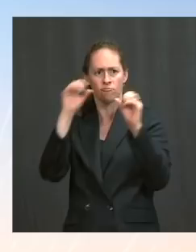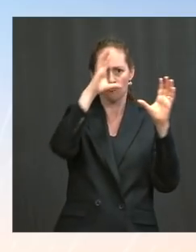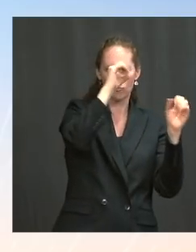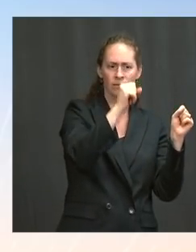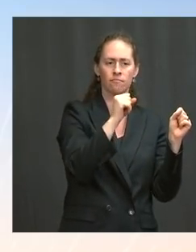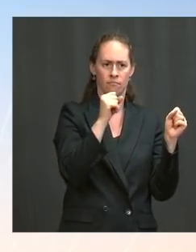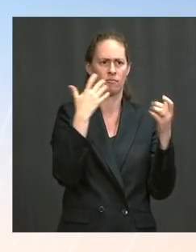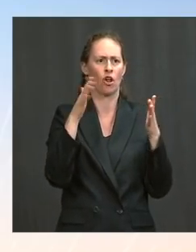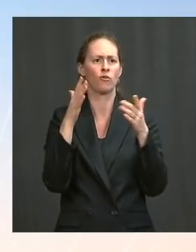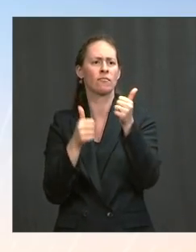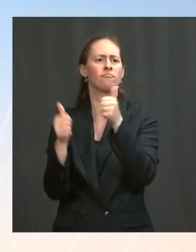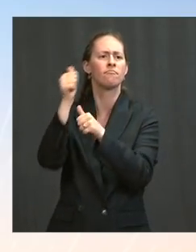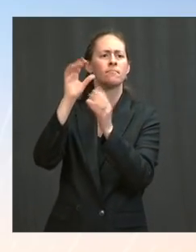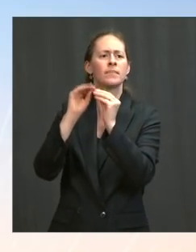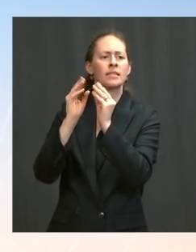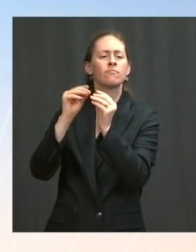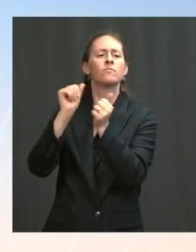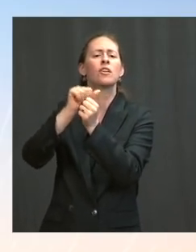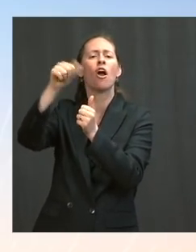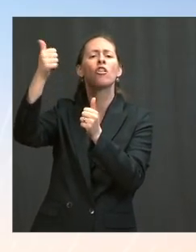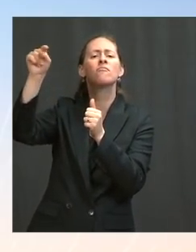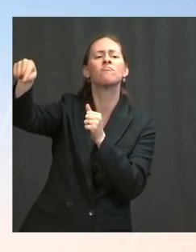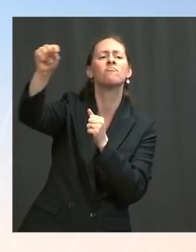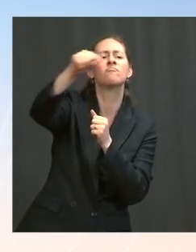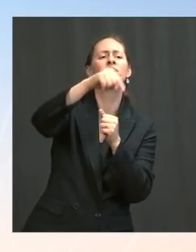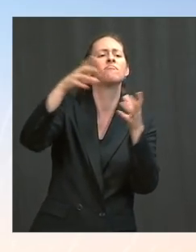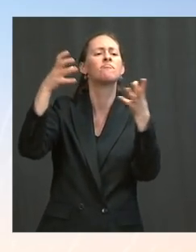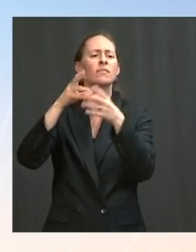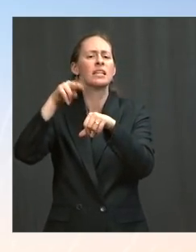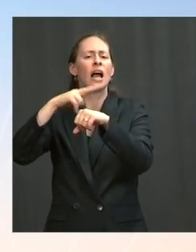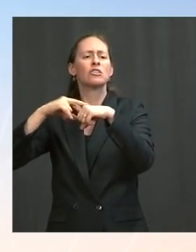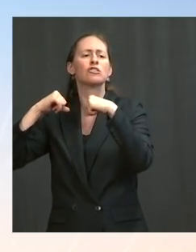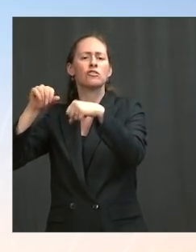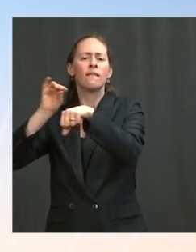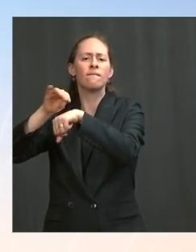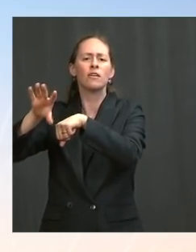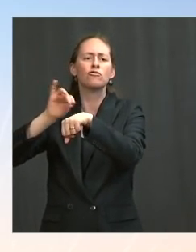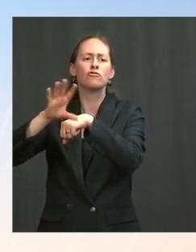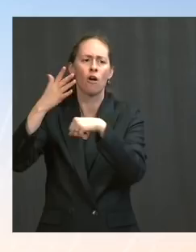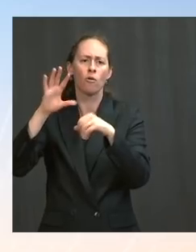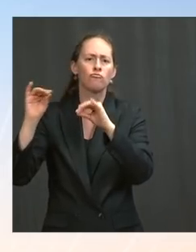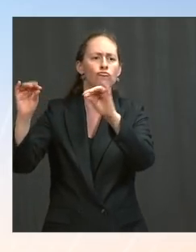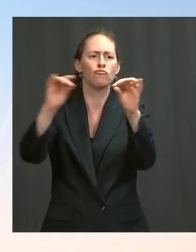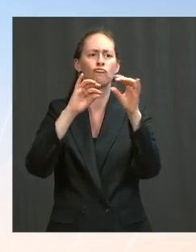as well as our National Security Advisor. Go ahead. Go ahead, Kaitlan. The Press: Senator Romney told Jake Tapper